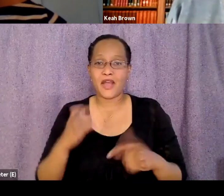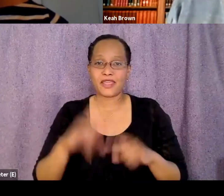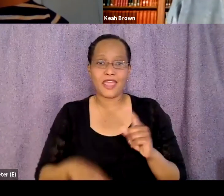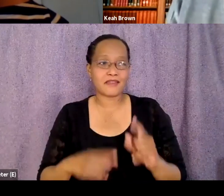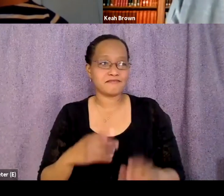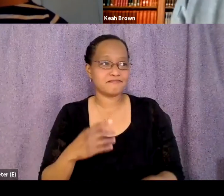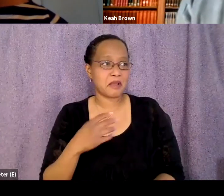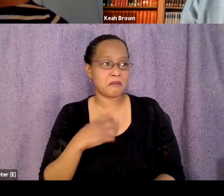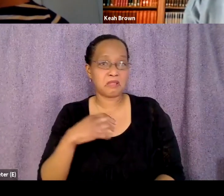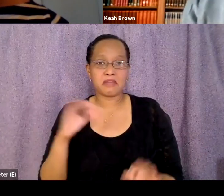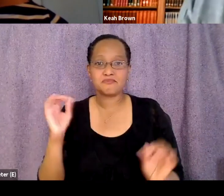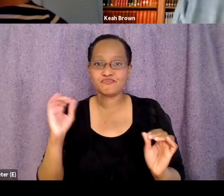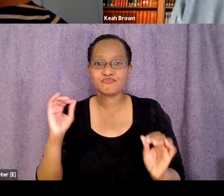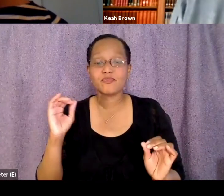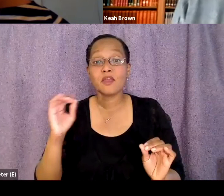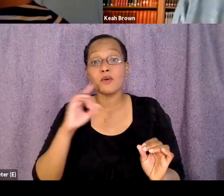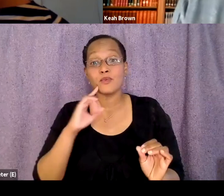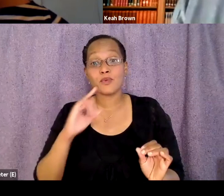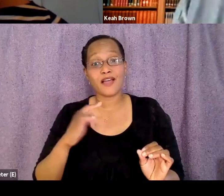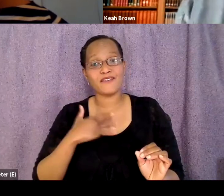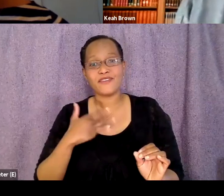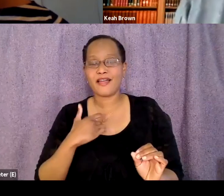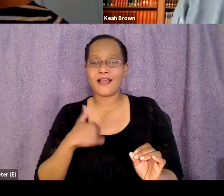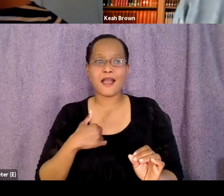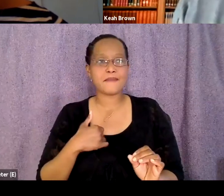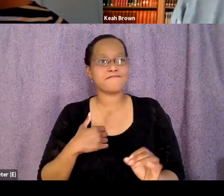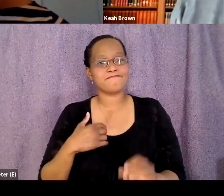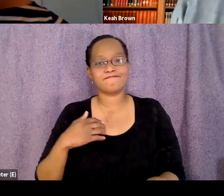you know in my bag is the kids say professionally so we'll see.